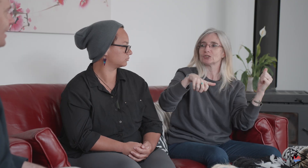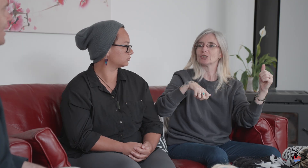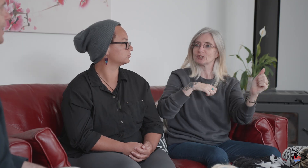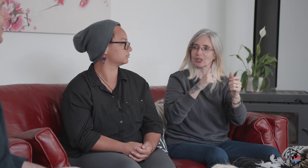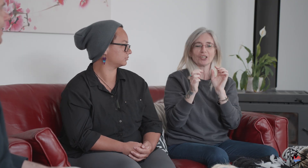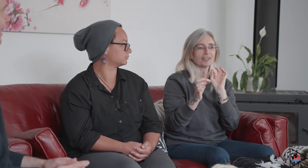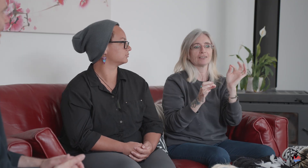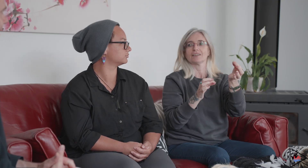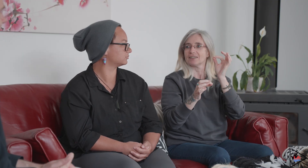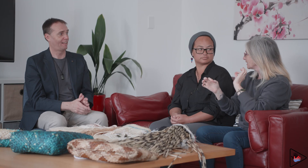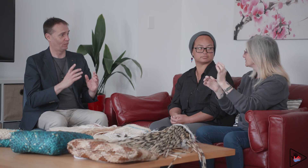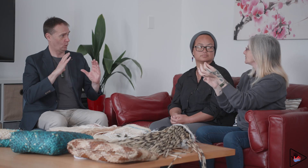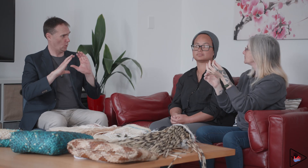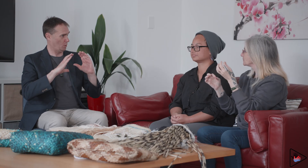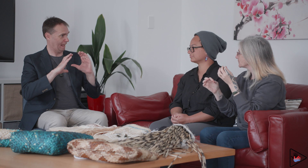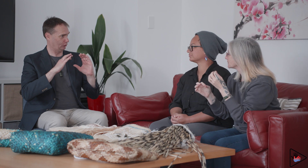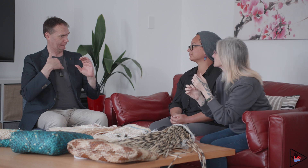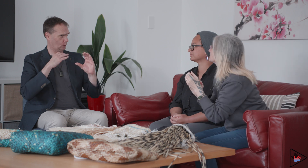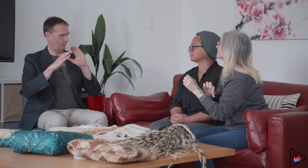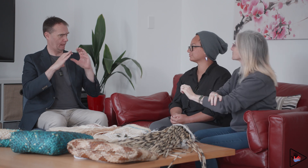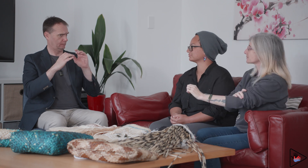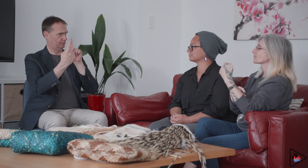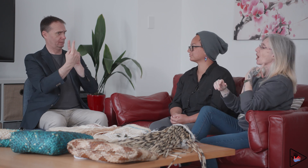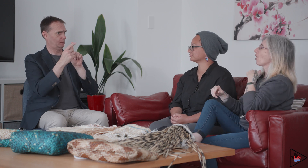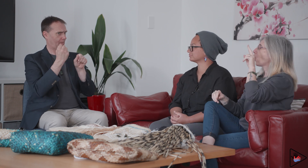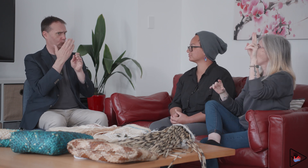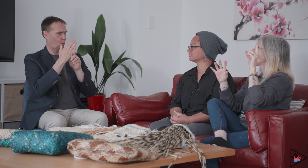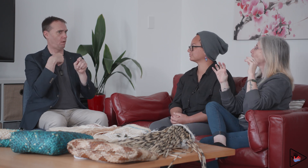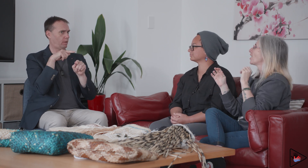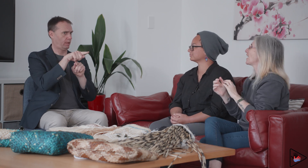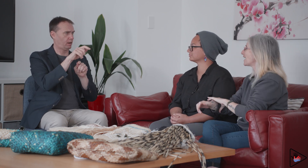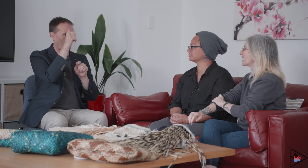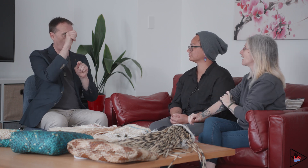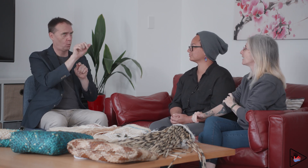it through. And we we took turns on either side of the the panel. So how do you communicate on